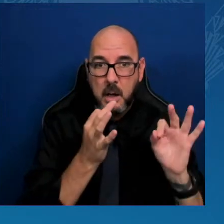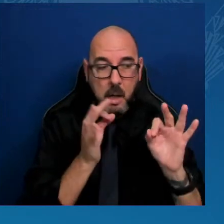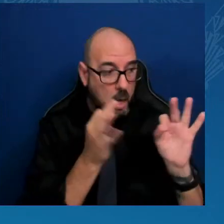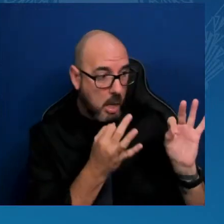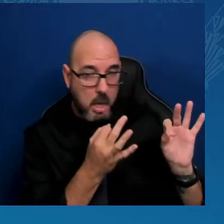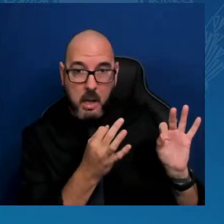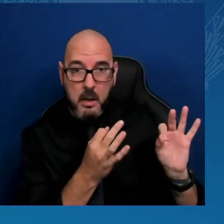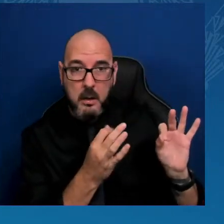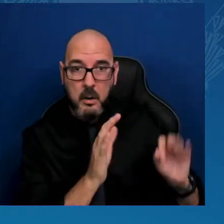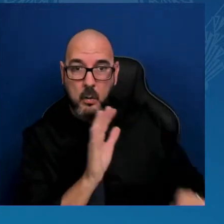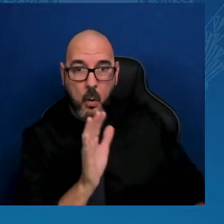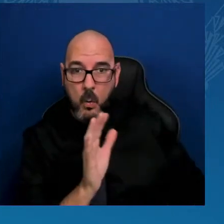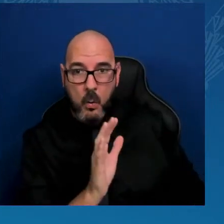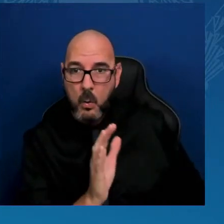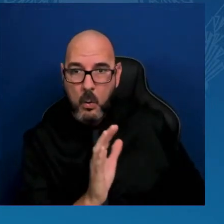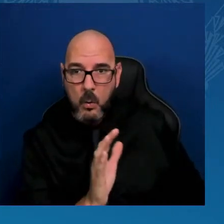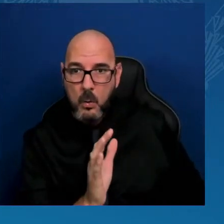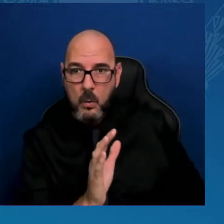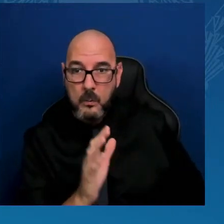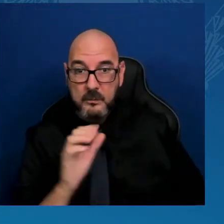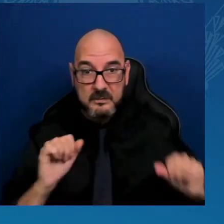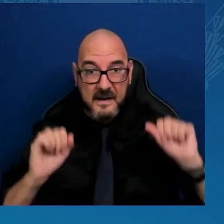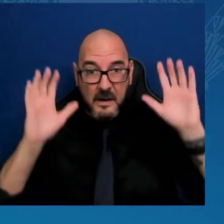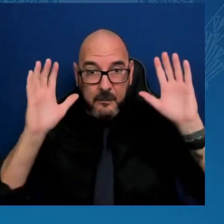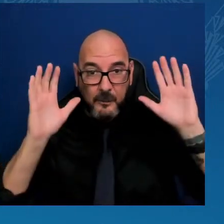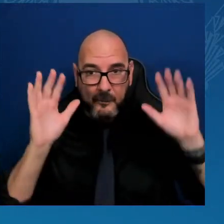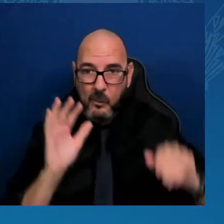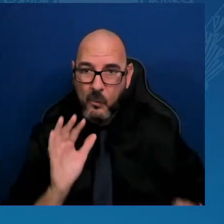And let us have faith in who we are as a nation.